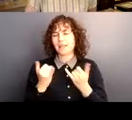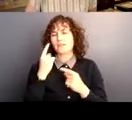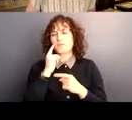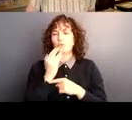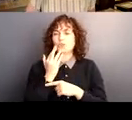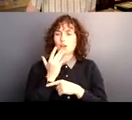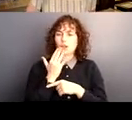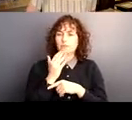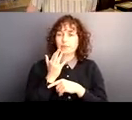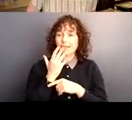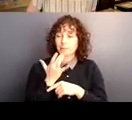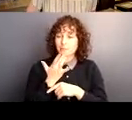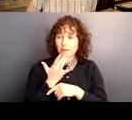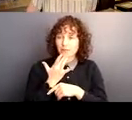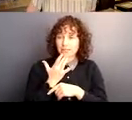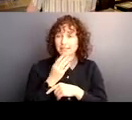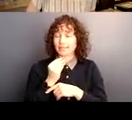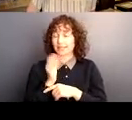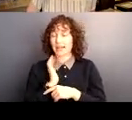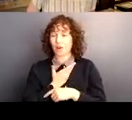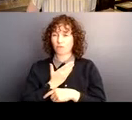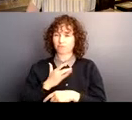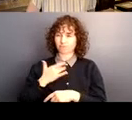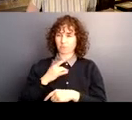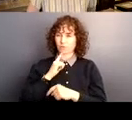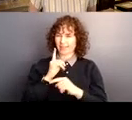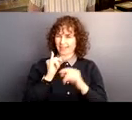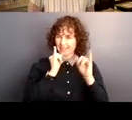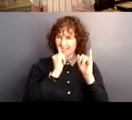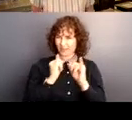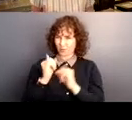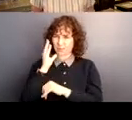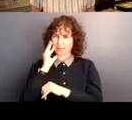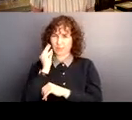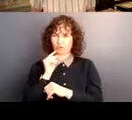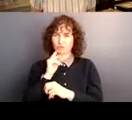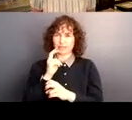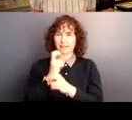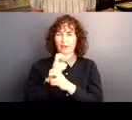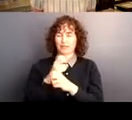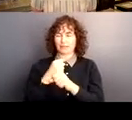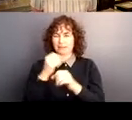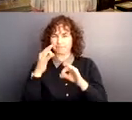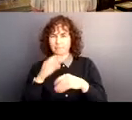color preference, and impressions are such an individual experience that it's difficult to make conclusions about what colors to use